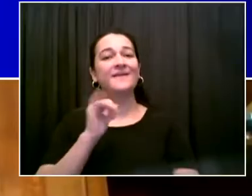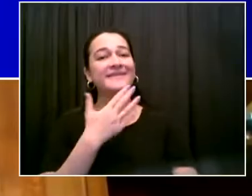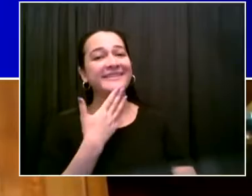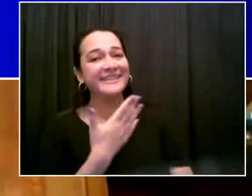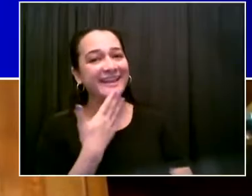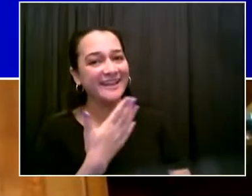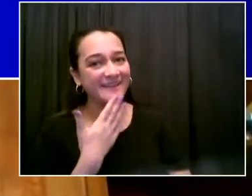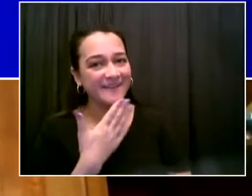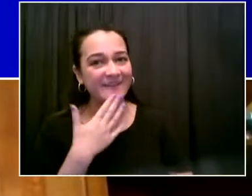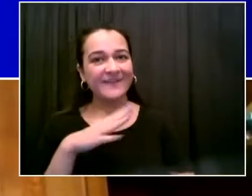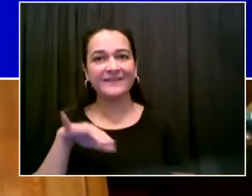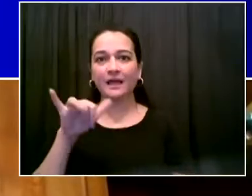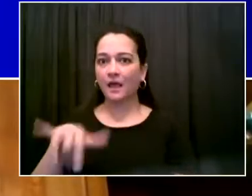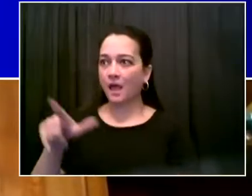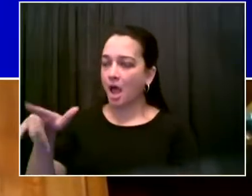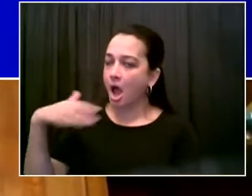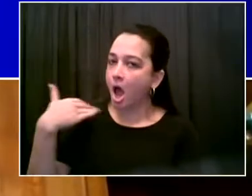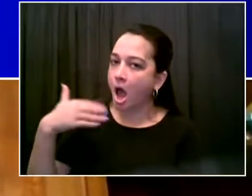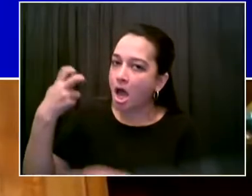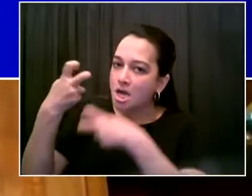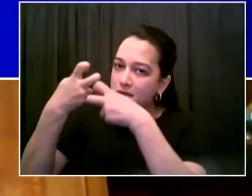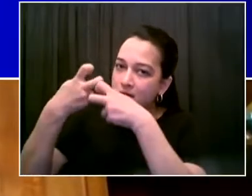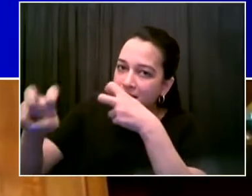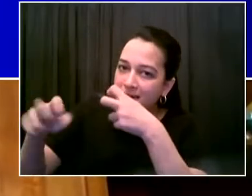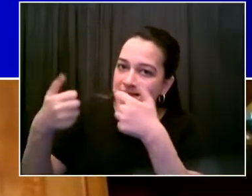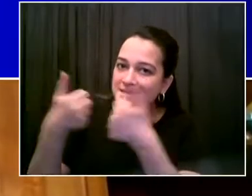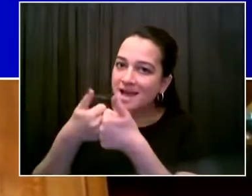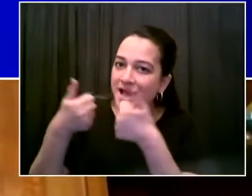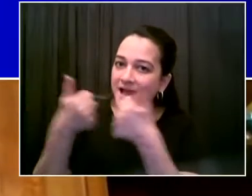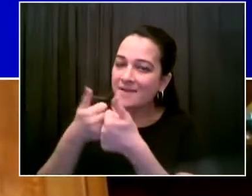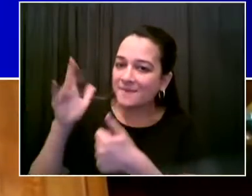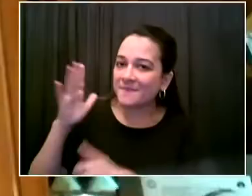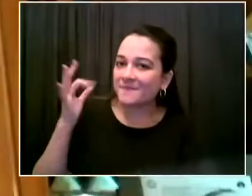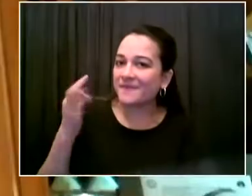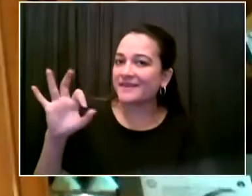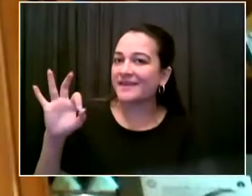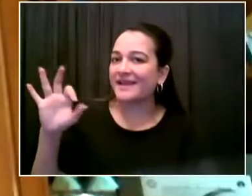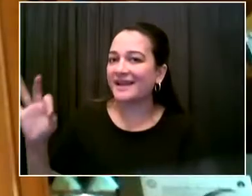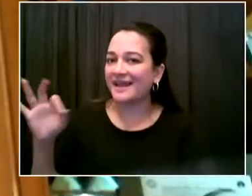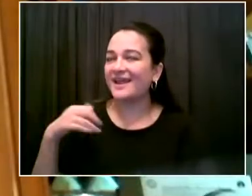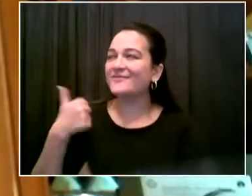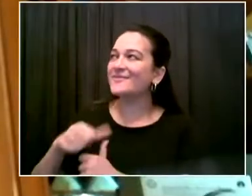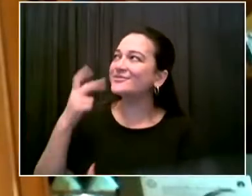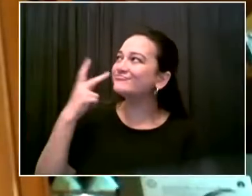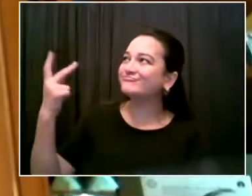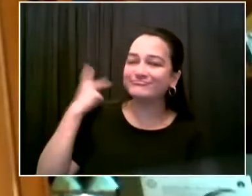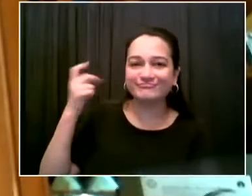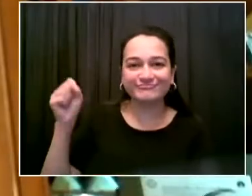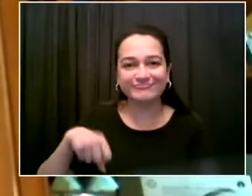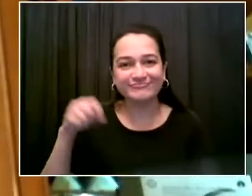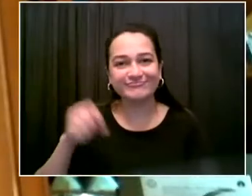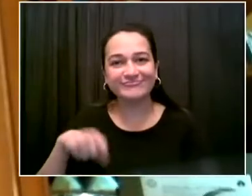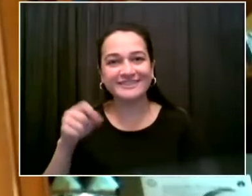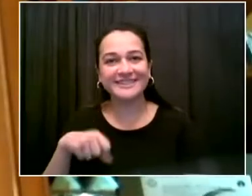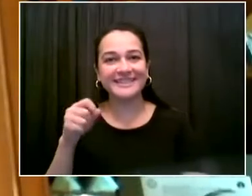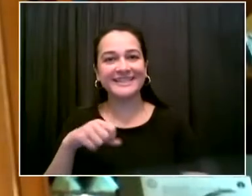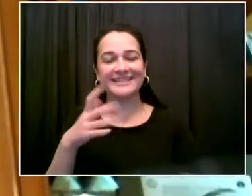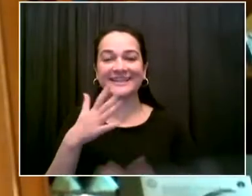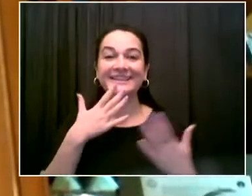I JUST WANT TO THANK YOU, THAT WAS A TOUGH SERIES, THOSE